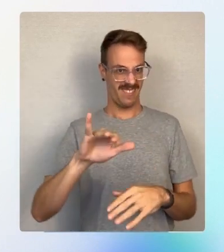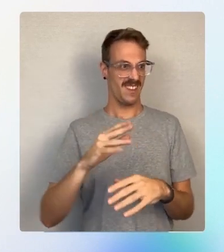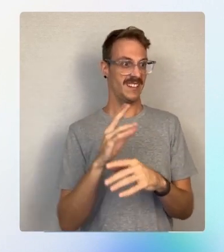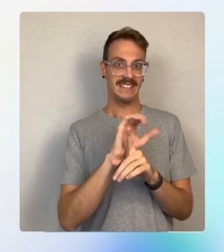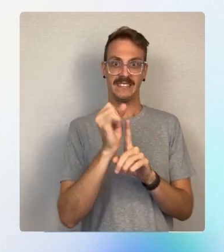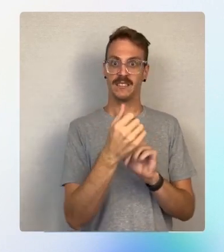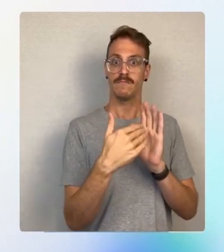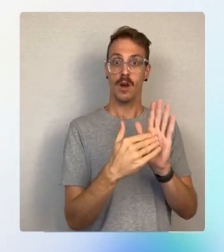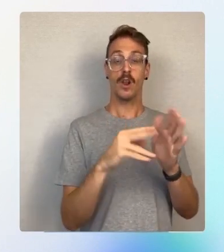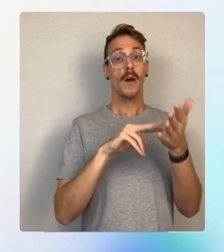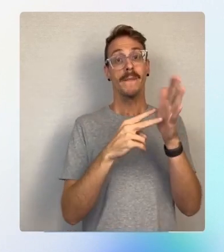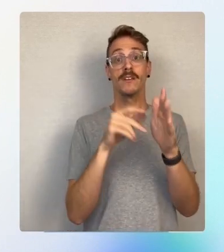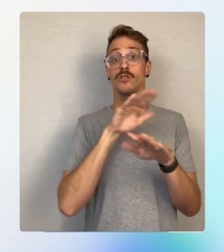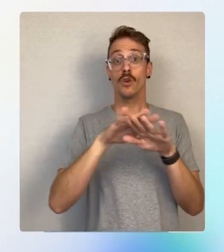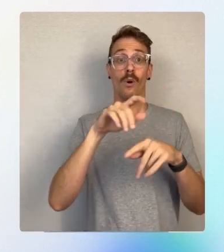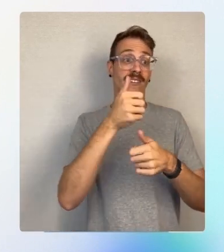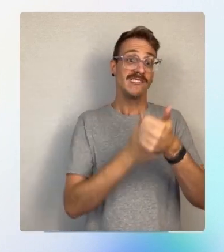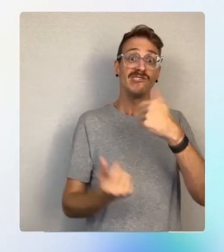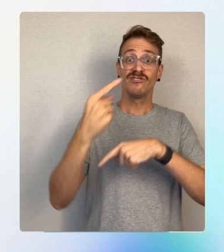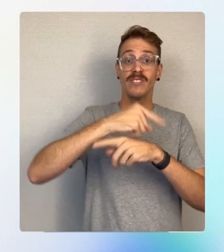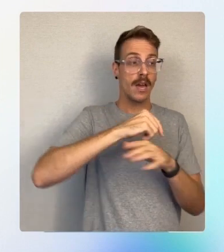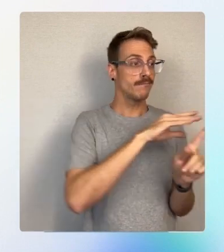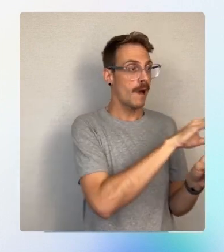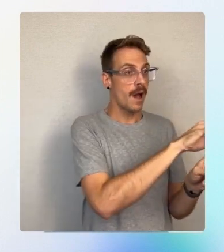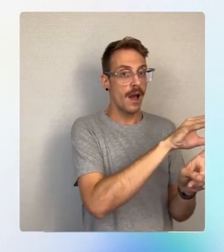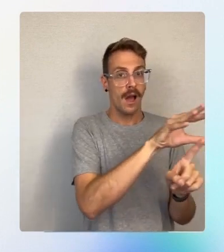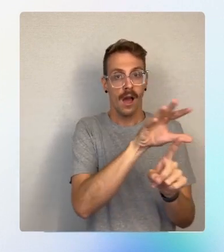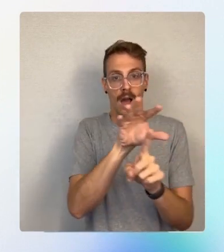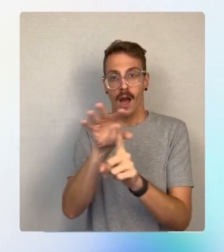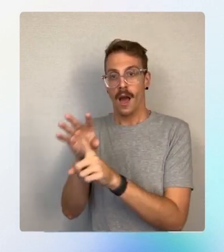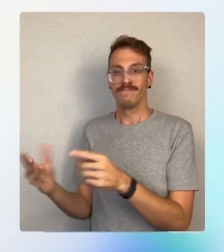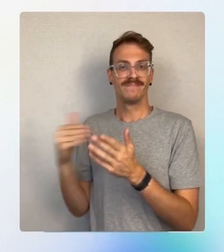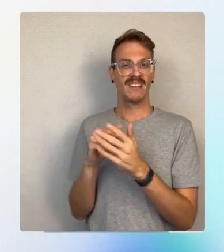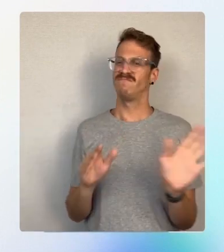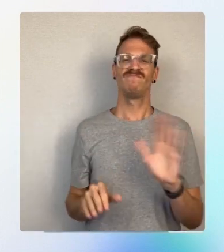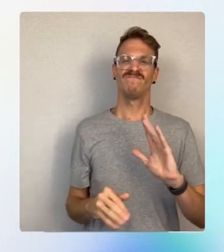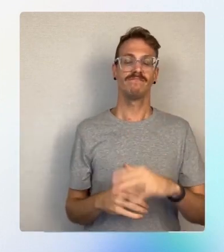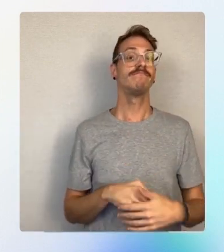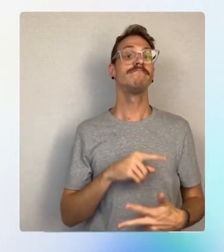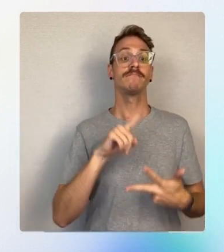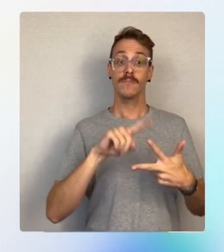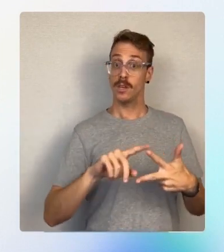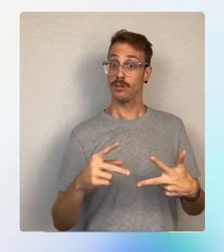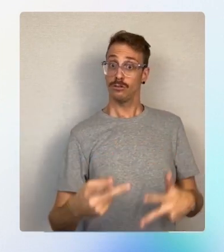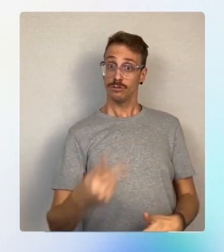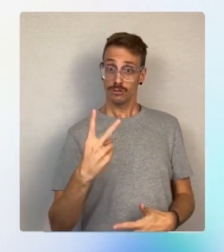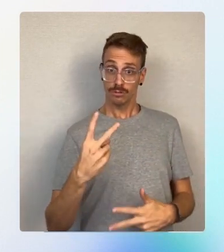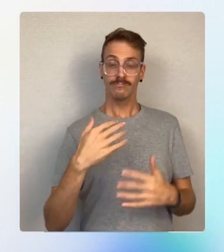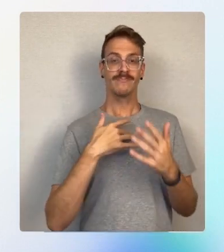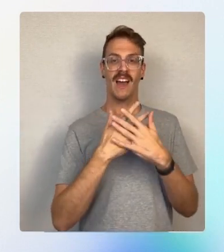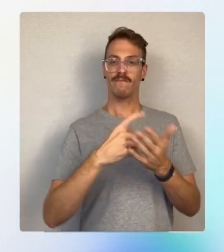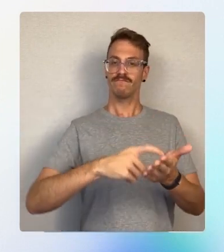needing to recapture their room. Two, we're also introducing on-demand capture.